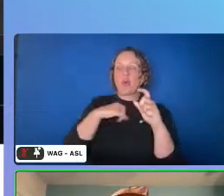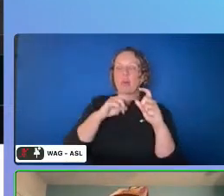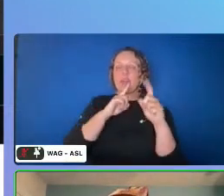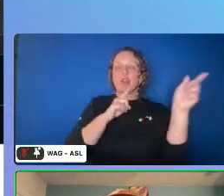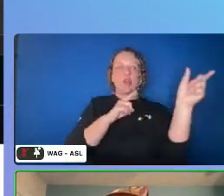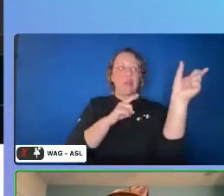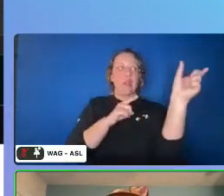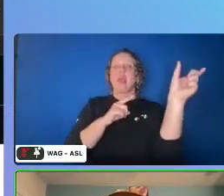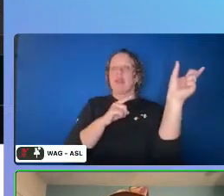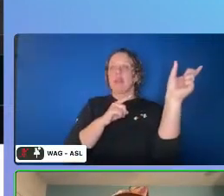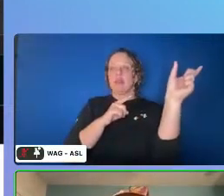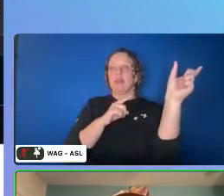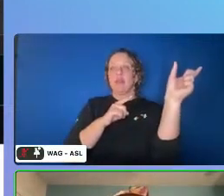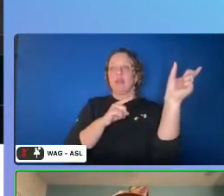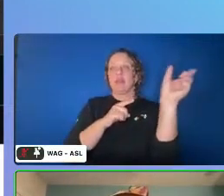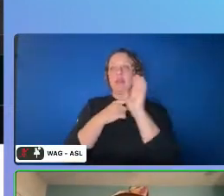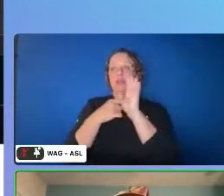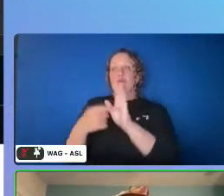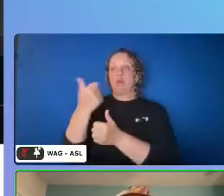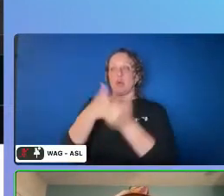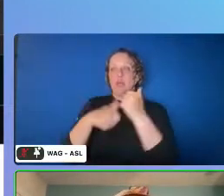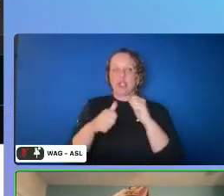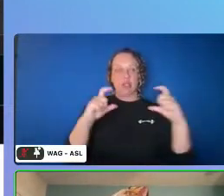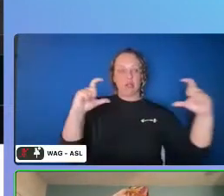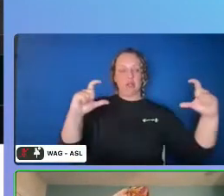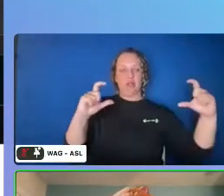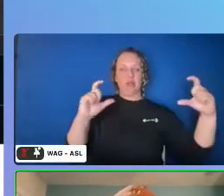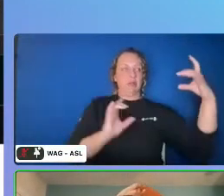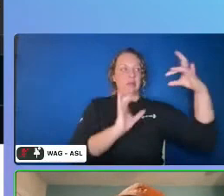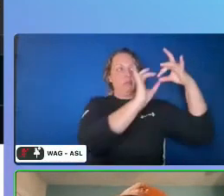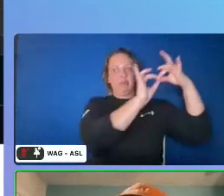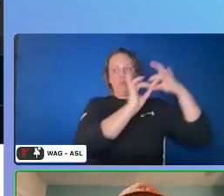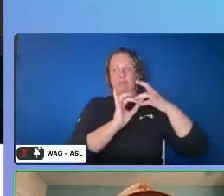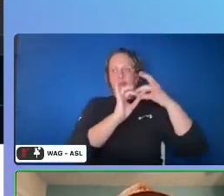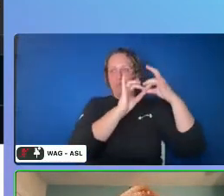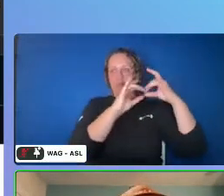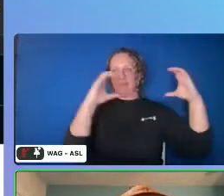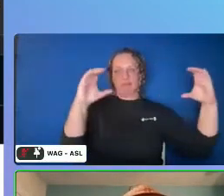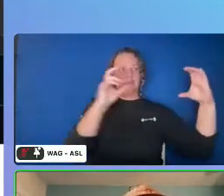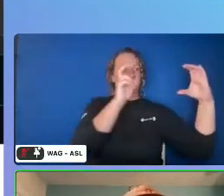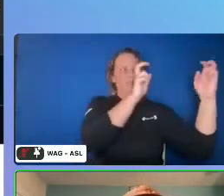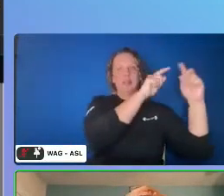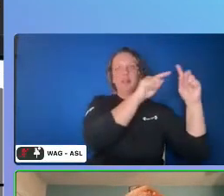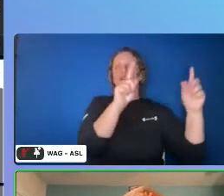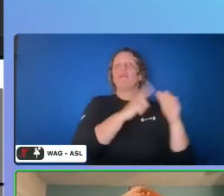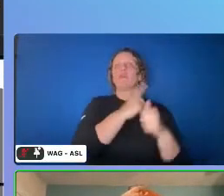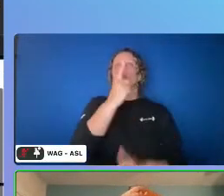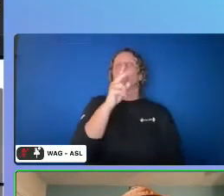accurately convey what each section of content is about. So first one, Vaultwise Bank, I think that makes sense.